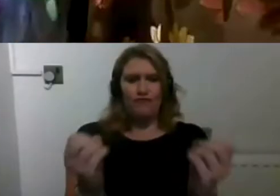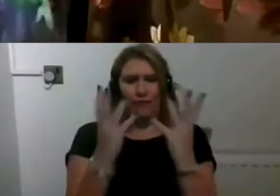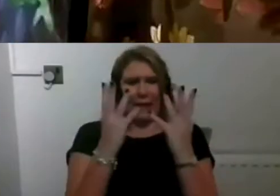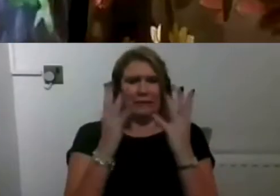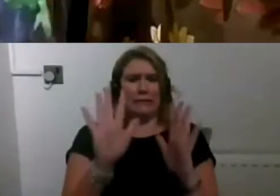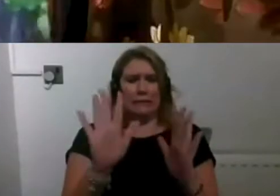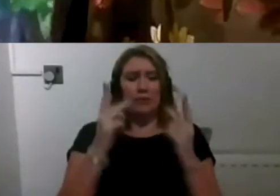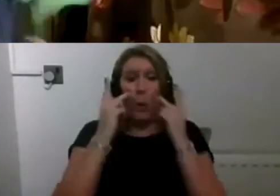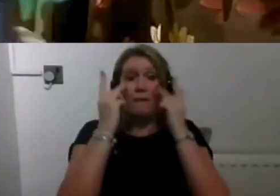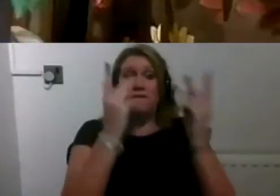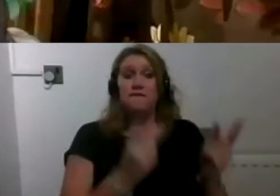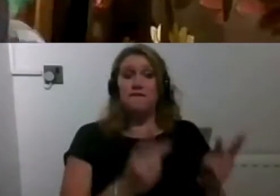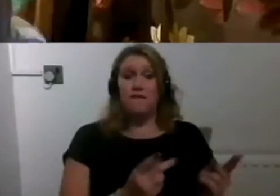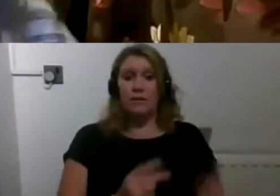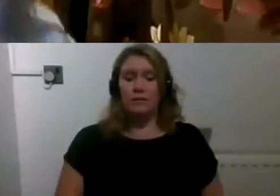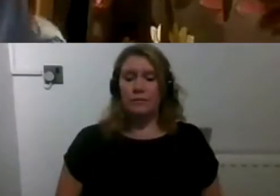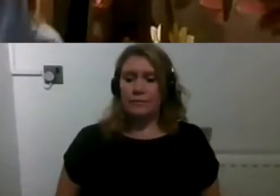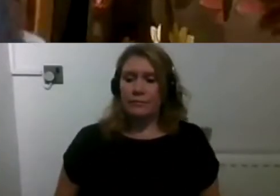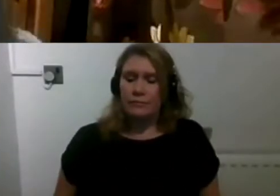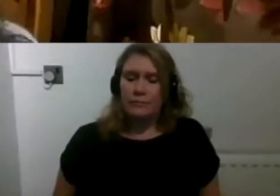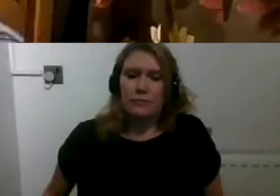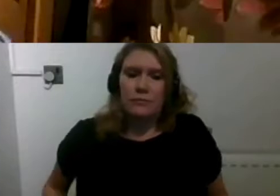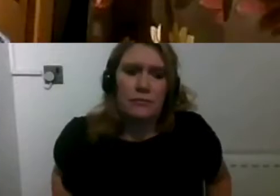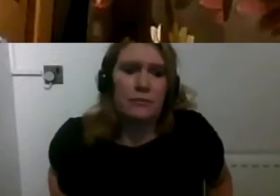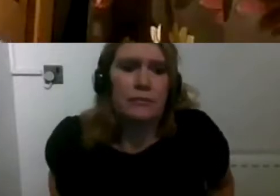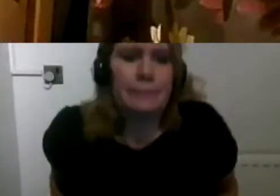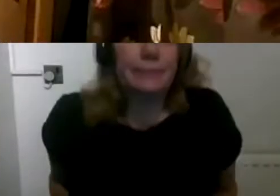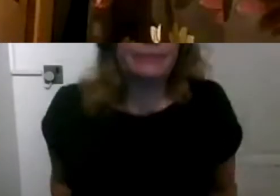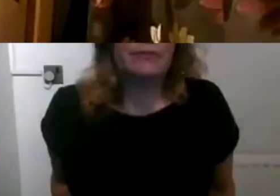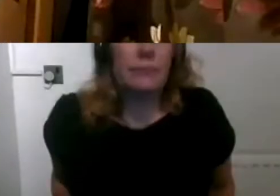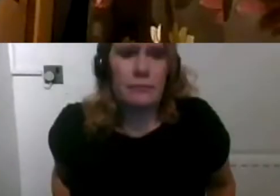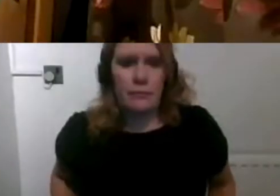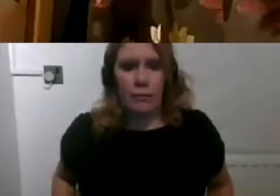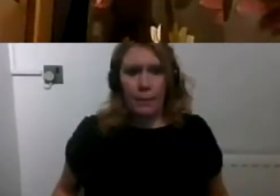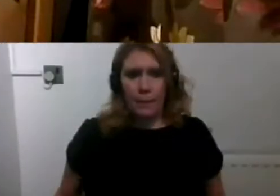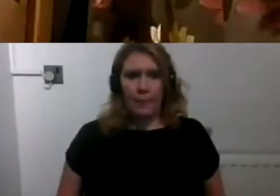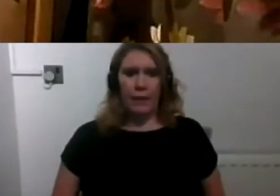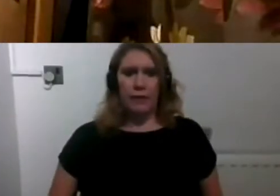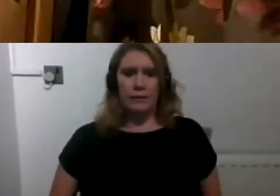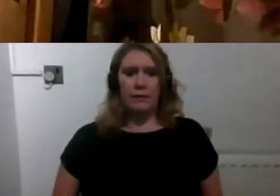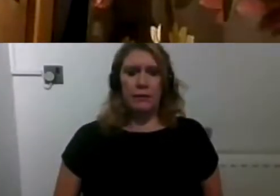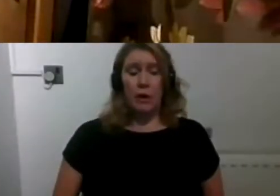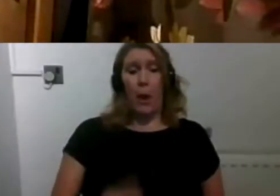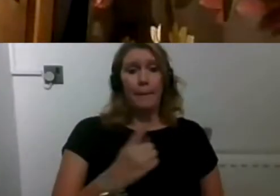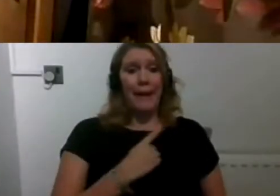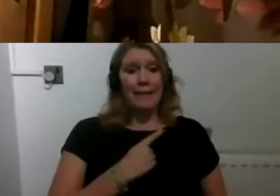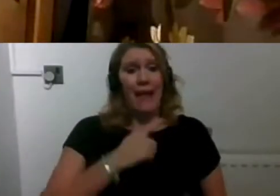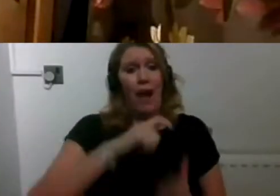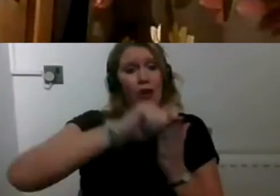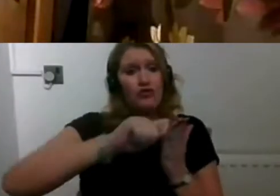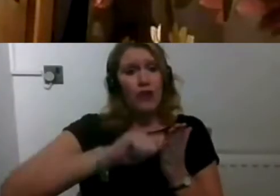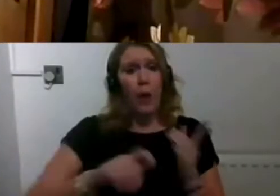getting a lot of reflection from them. So yeah I write mainly historical poetry,